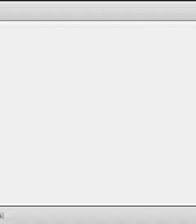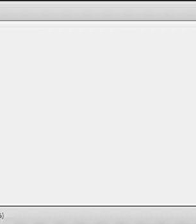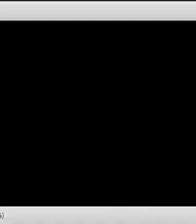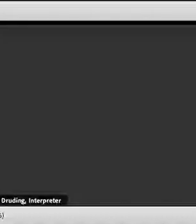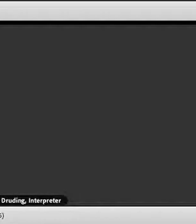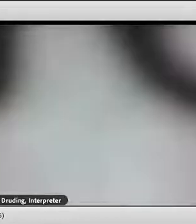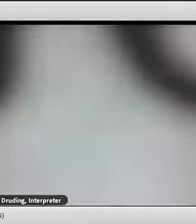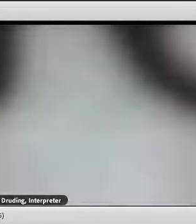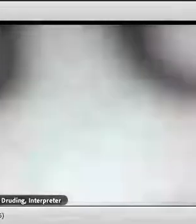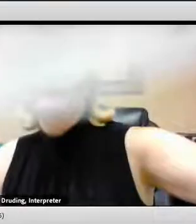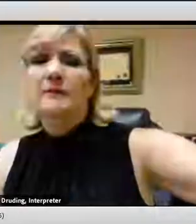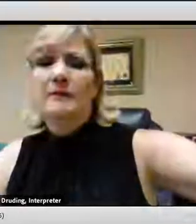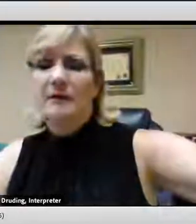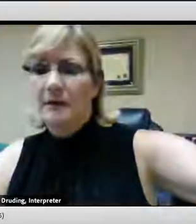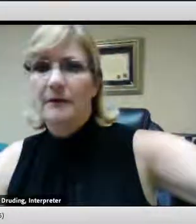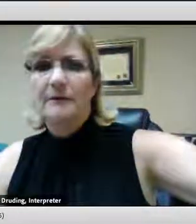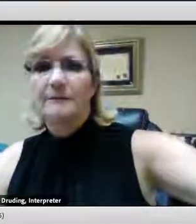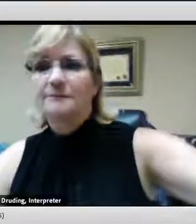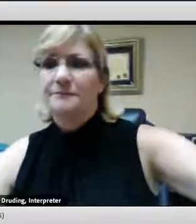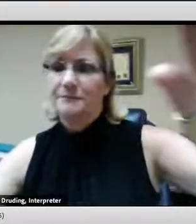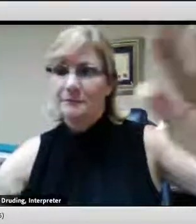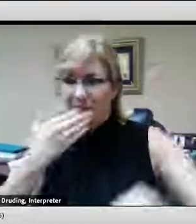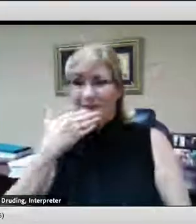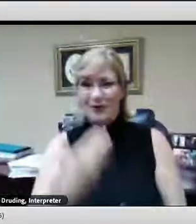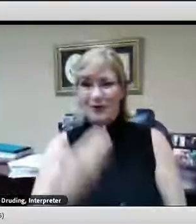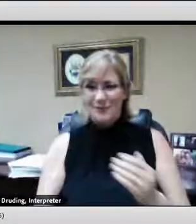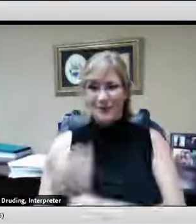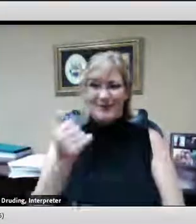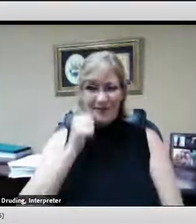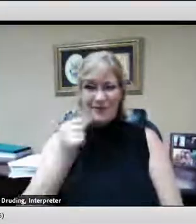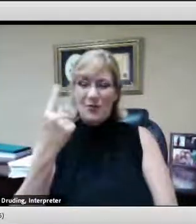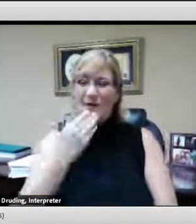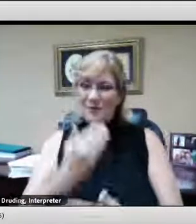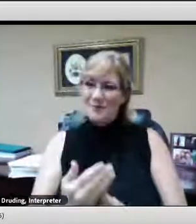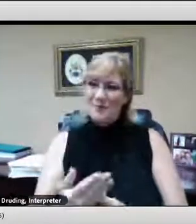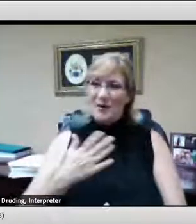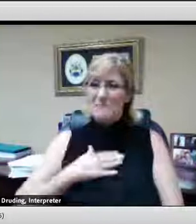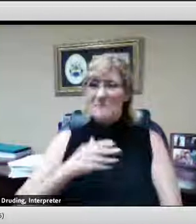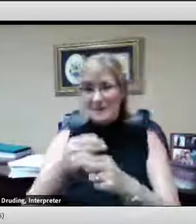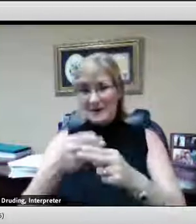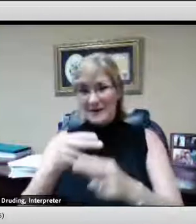Blumberg: It is now 10:00. Good morning. I am Aaron Blumberg,